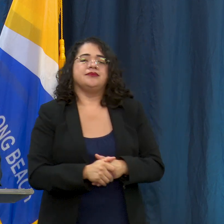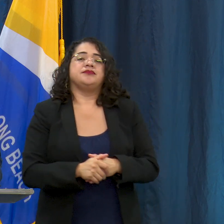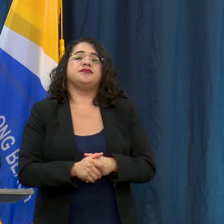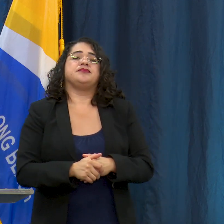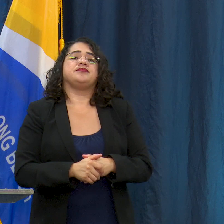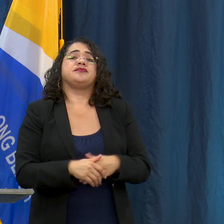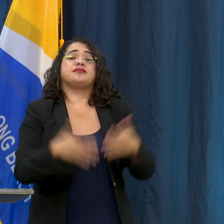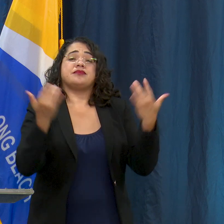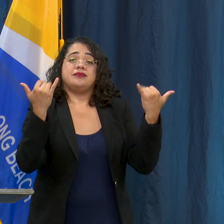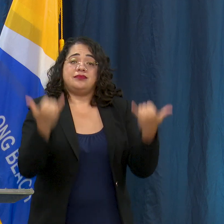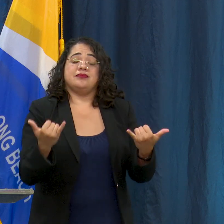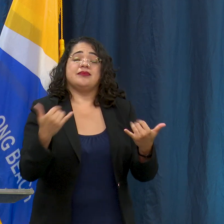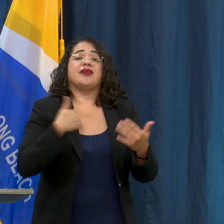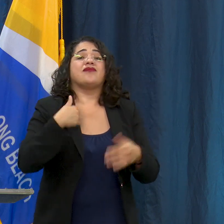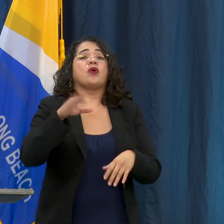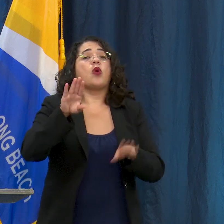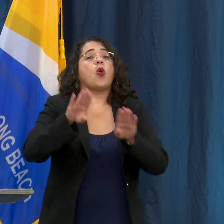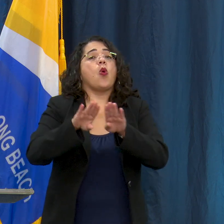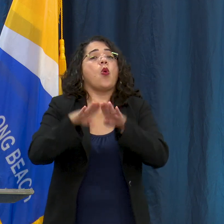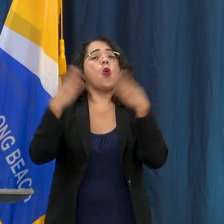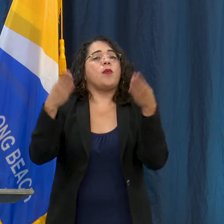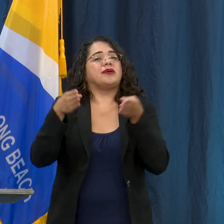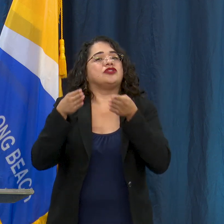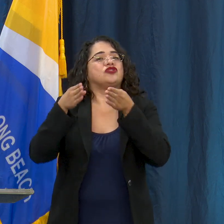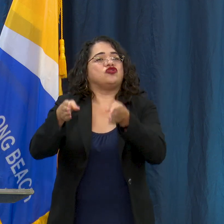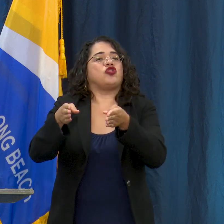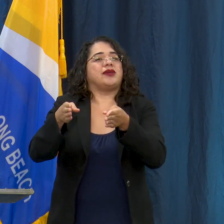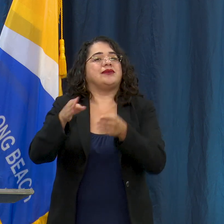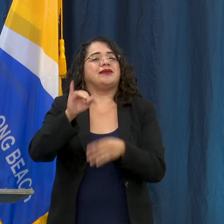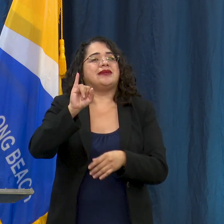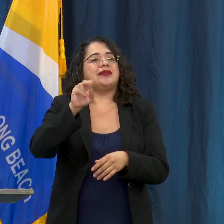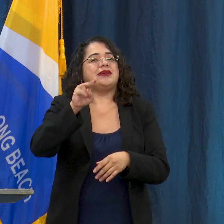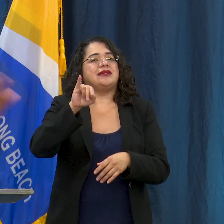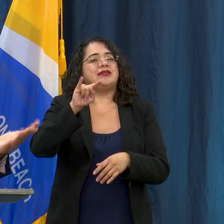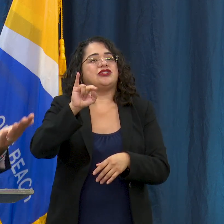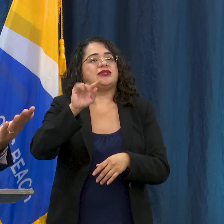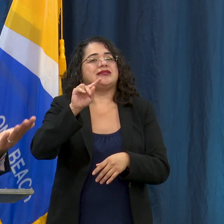projects. Our Open Street Initiative has launched. We have streets opening up